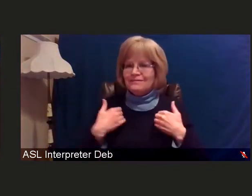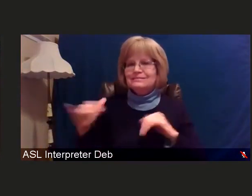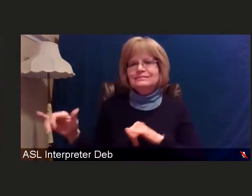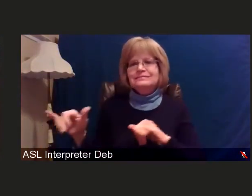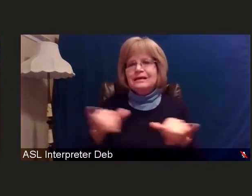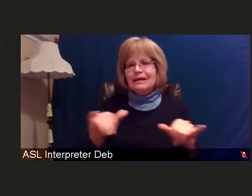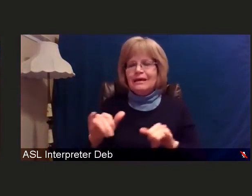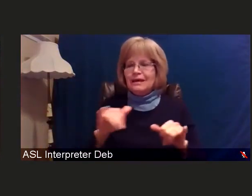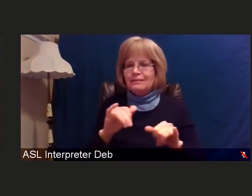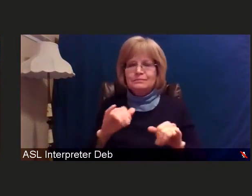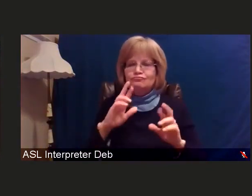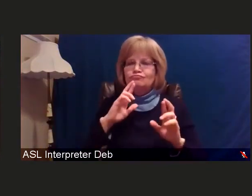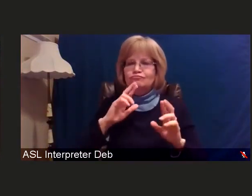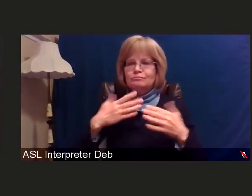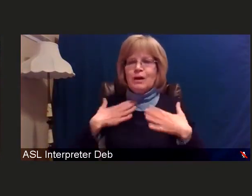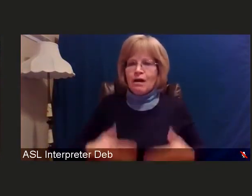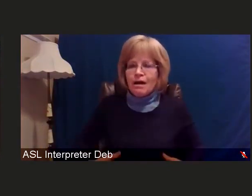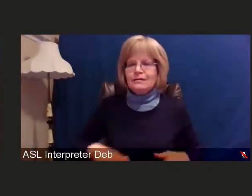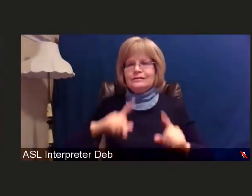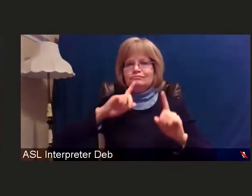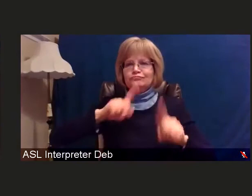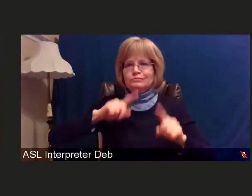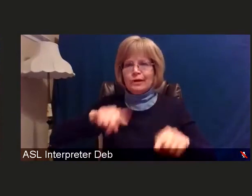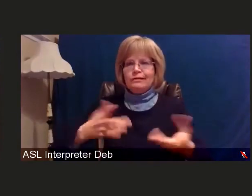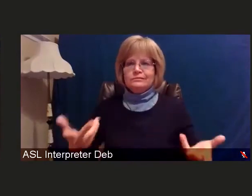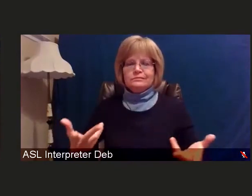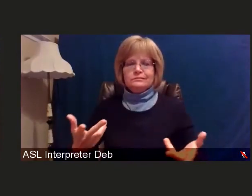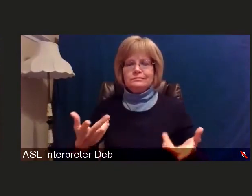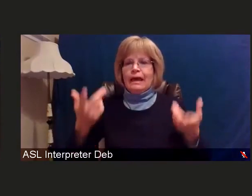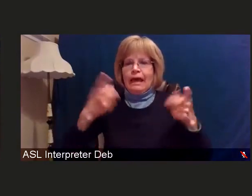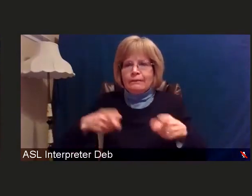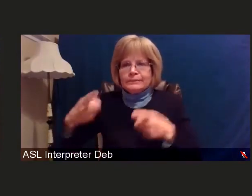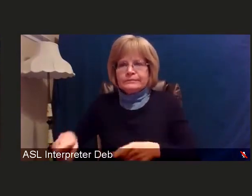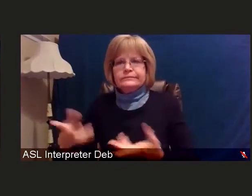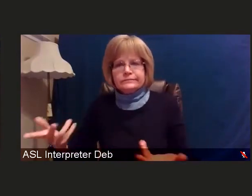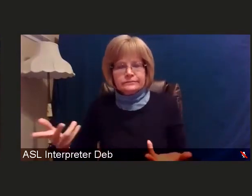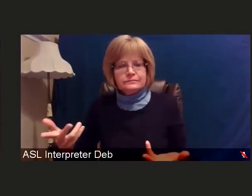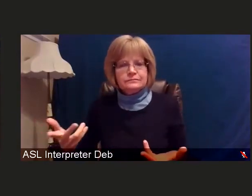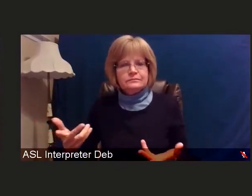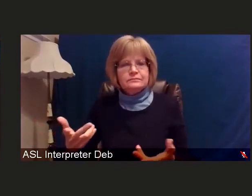and that can be an individual response. And the reason for that is, is that sometimes